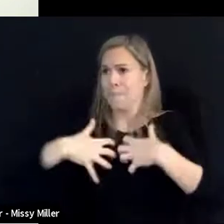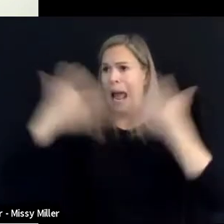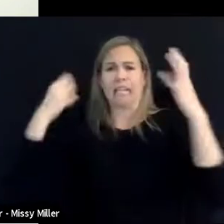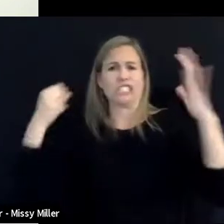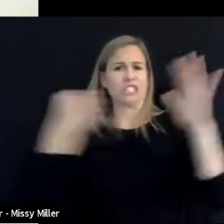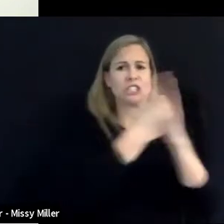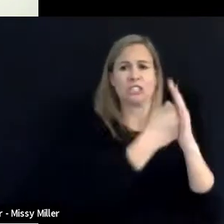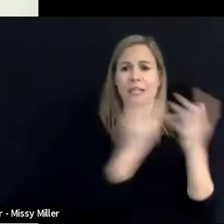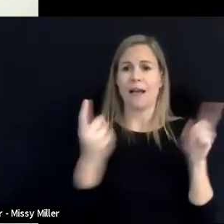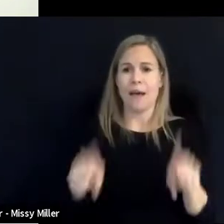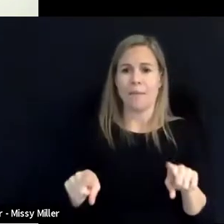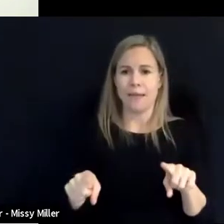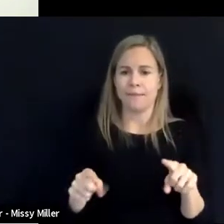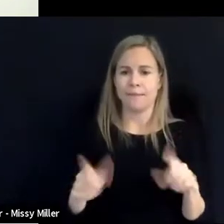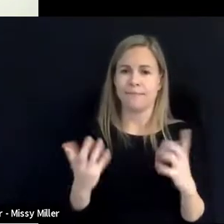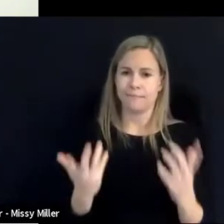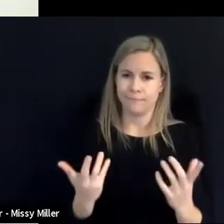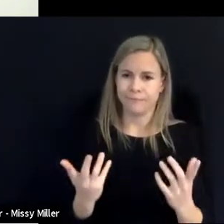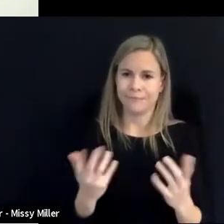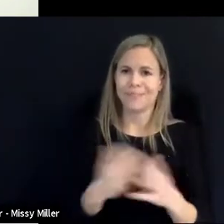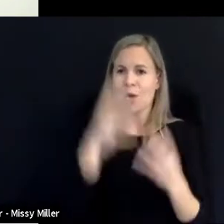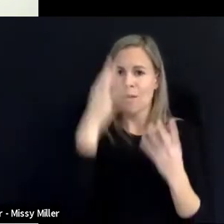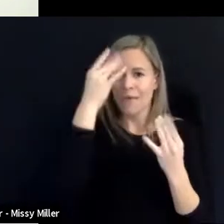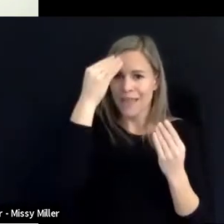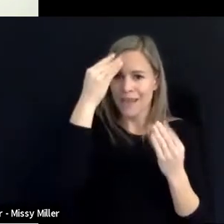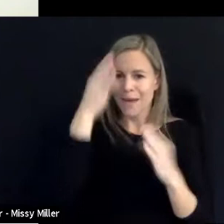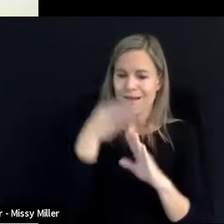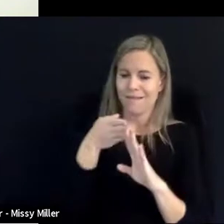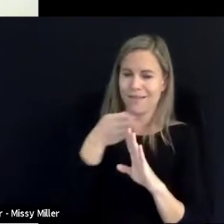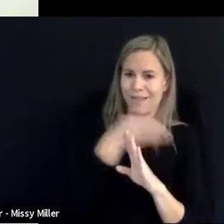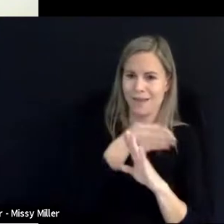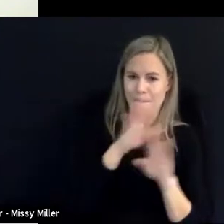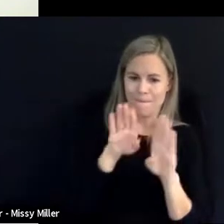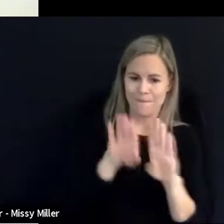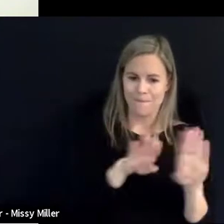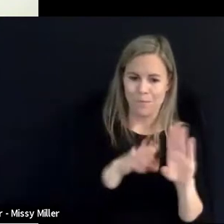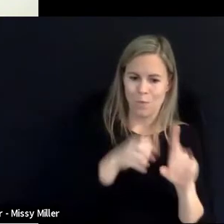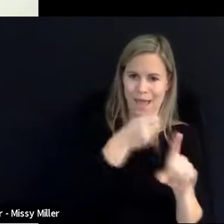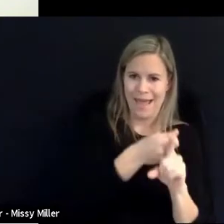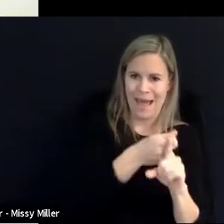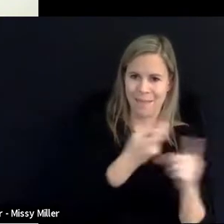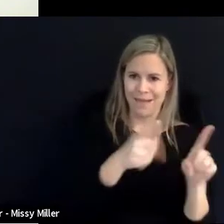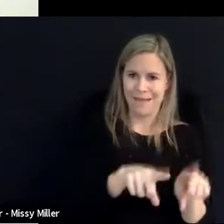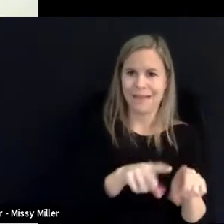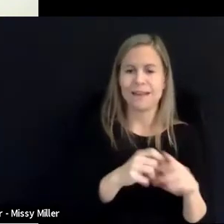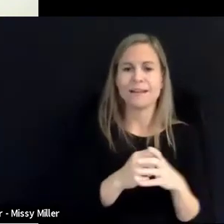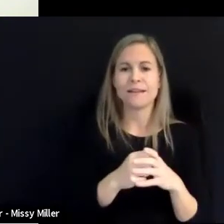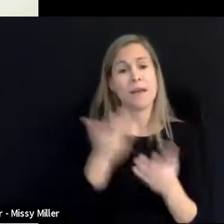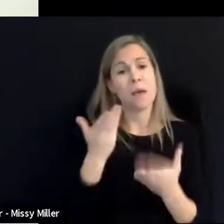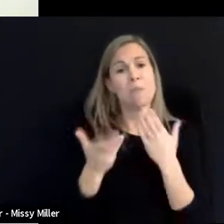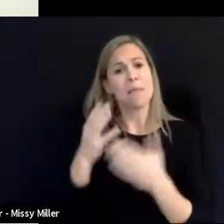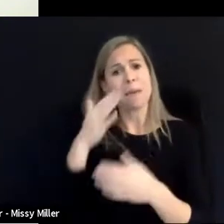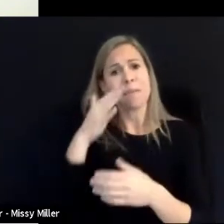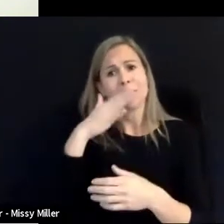So think about the behavior, even if you think of it as misbehavior, sometimes it is, absolutely.